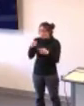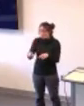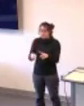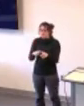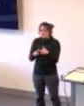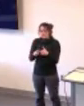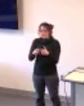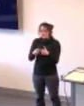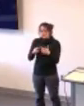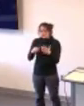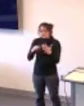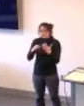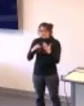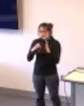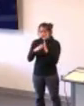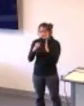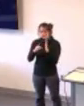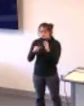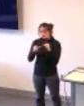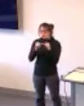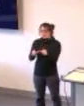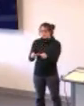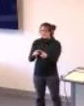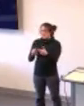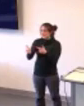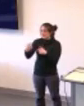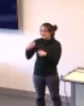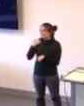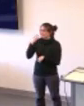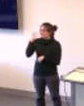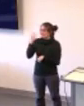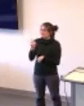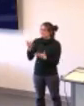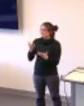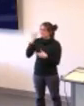"If one really wishes to know how justice is administered in a country.